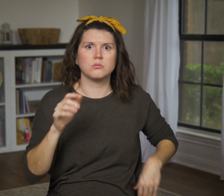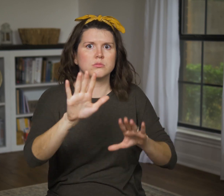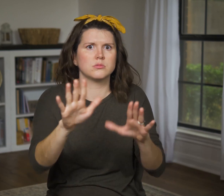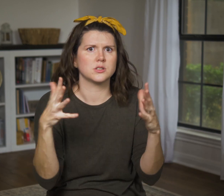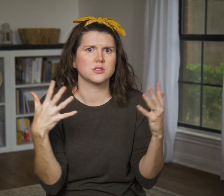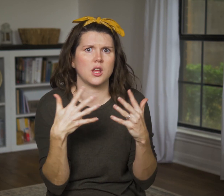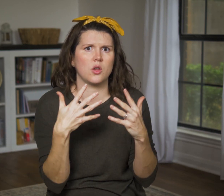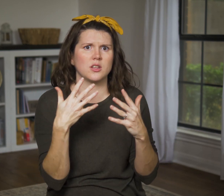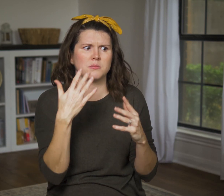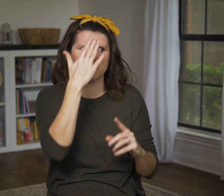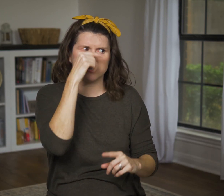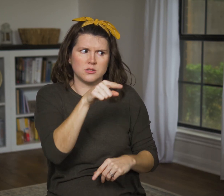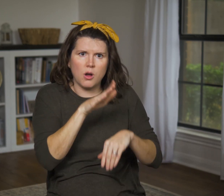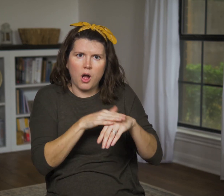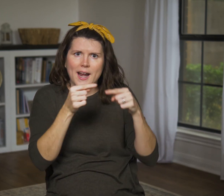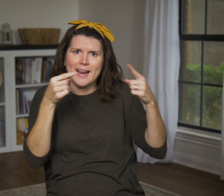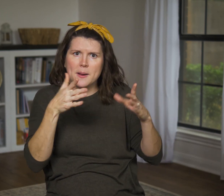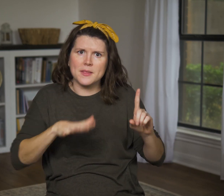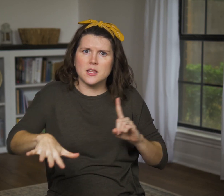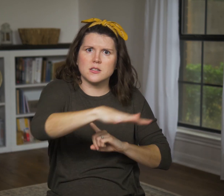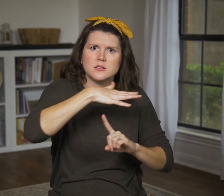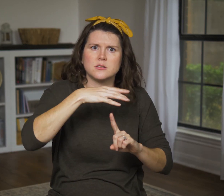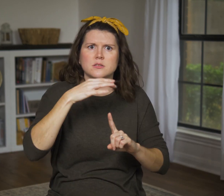This is scary—they’re in enemy territory!